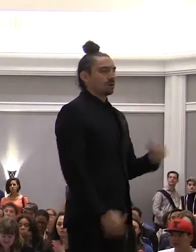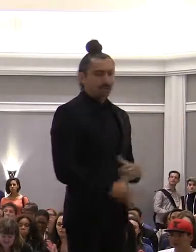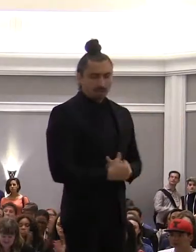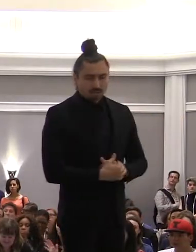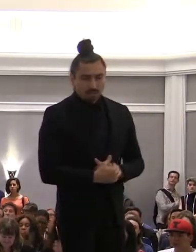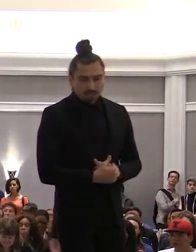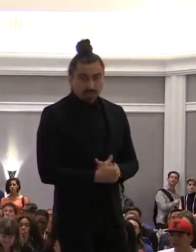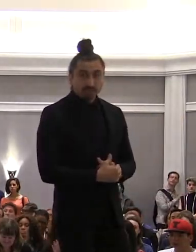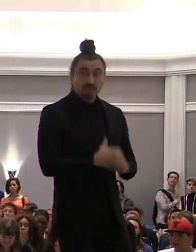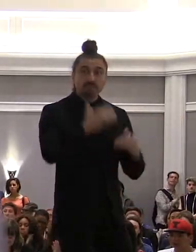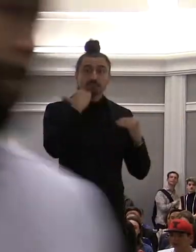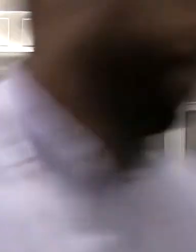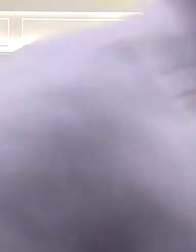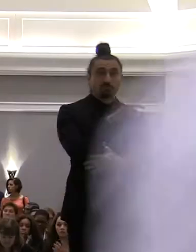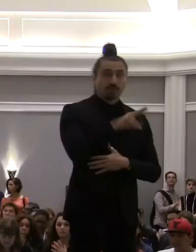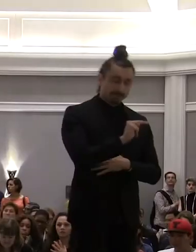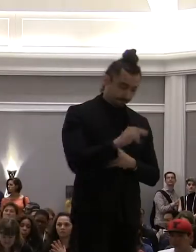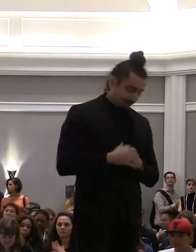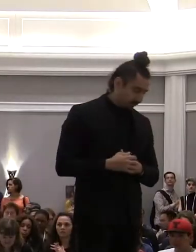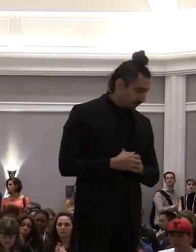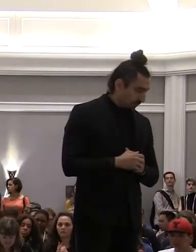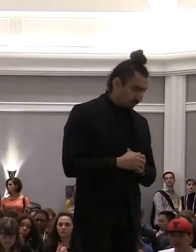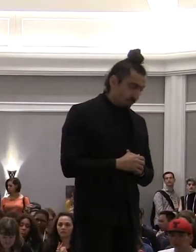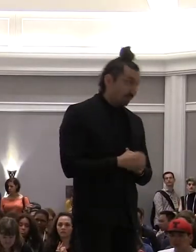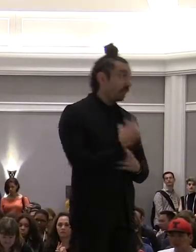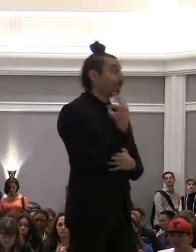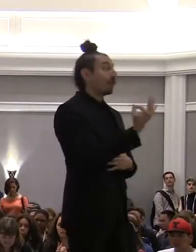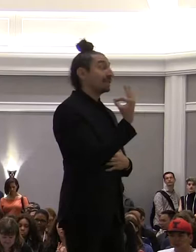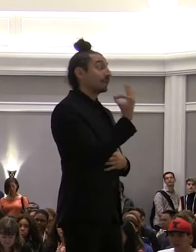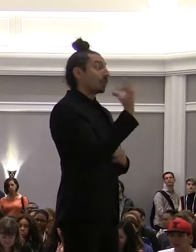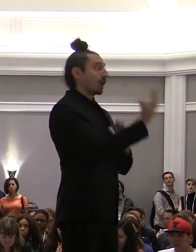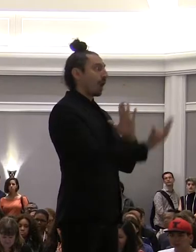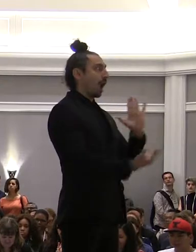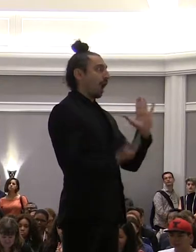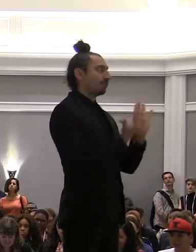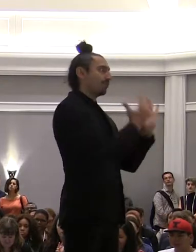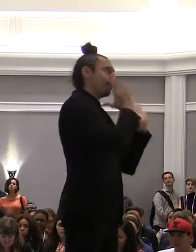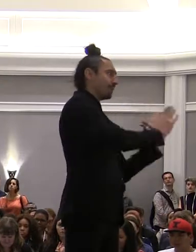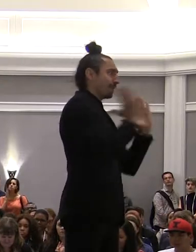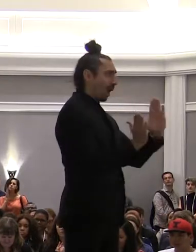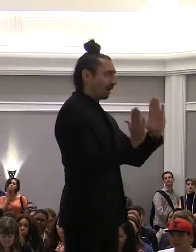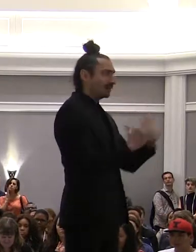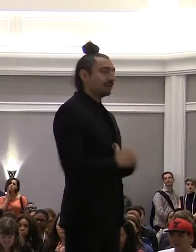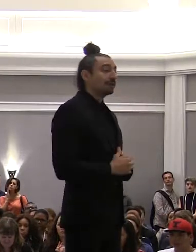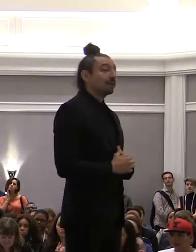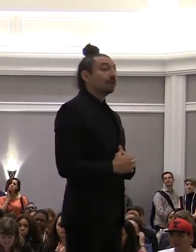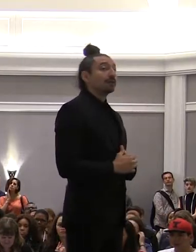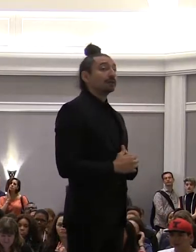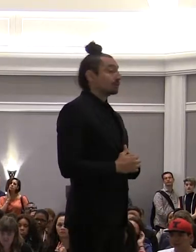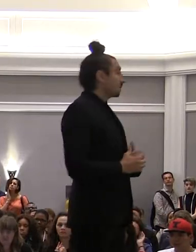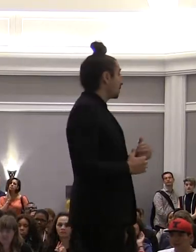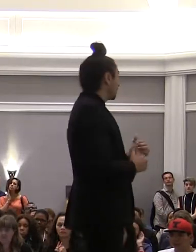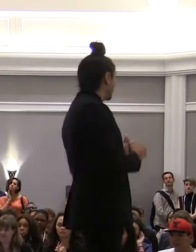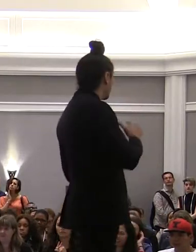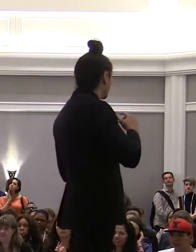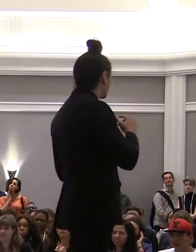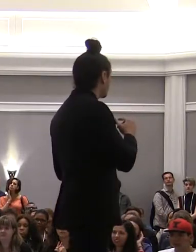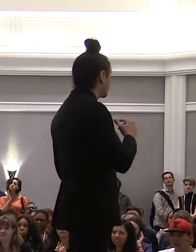So that's our Skills-building Workshops on Friday, the three hour ones. Okay, do we have someone here to talk about Dinearounds? I wasn't sure for everyday.